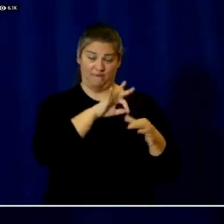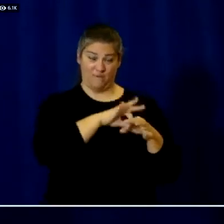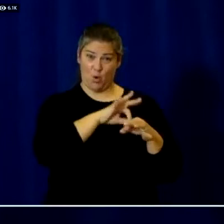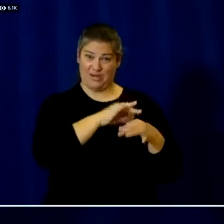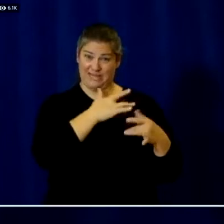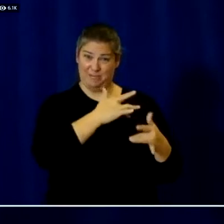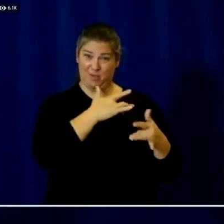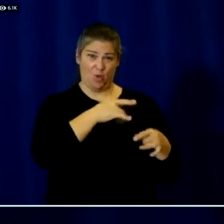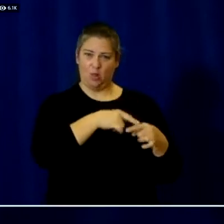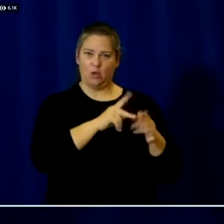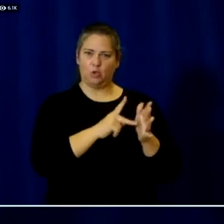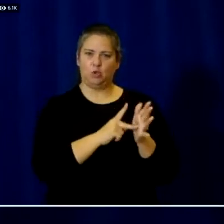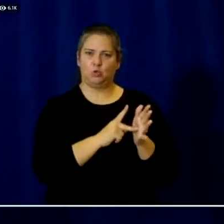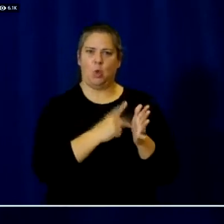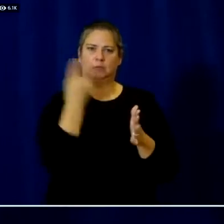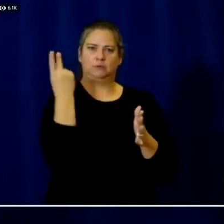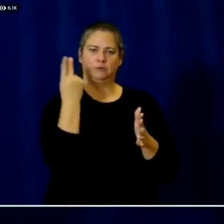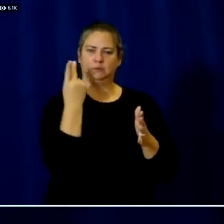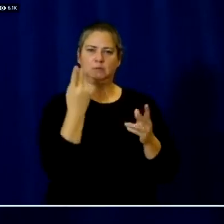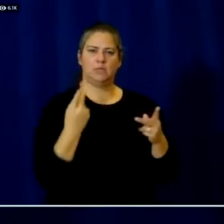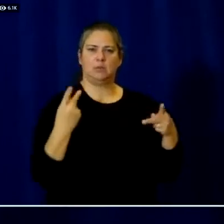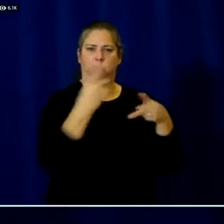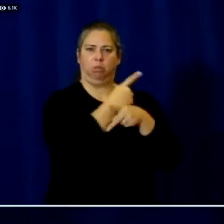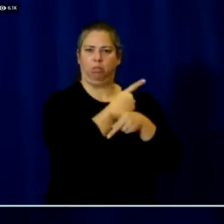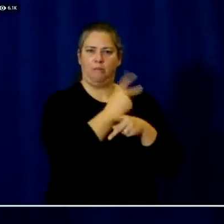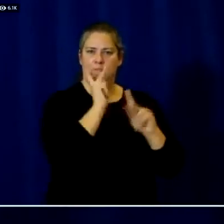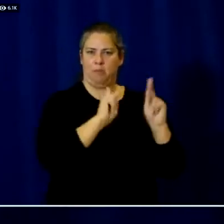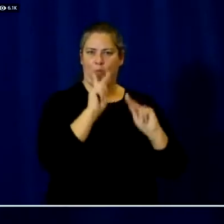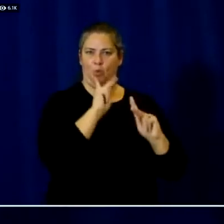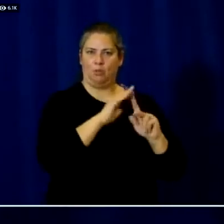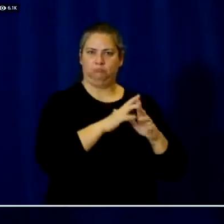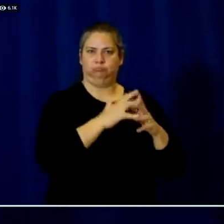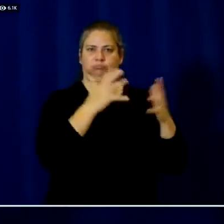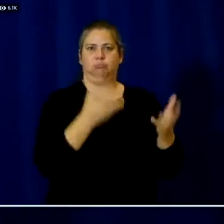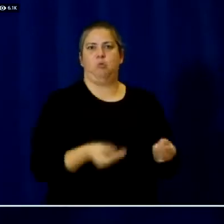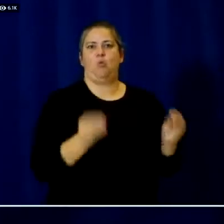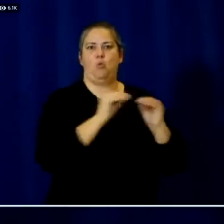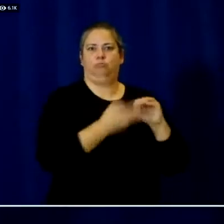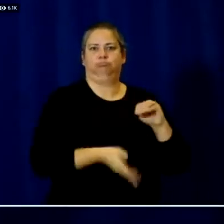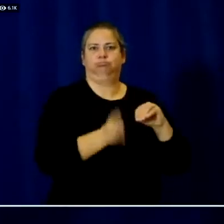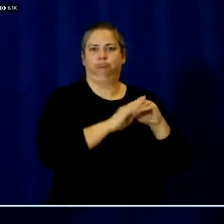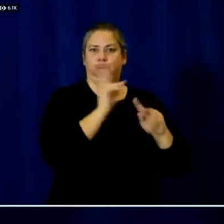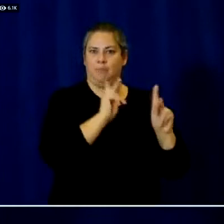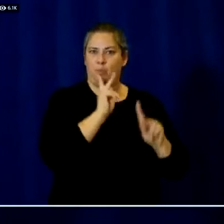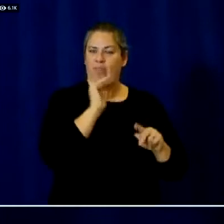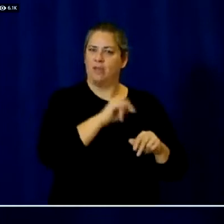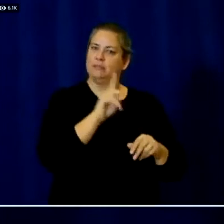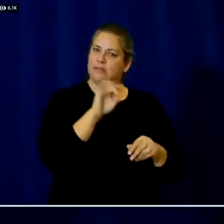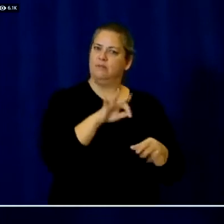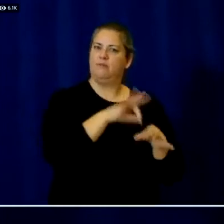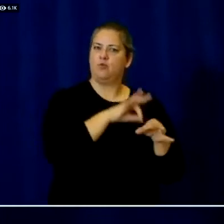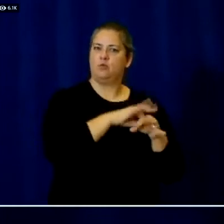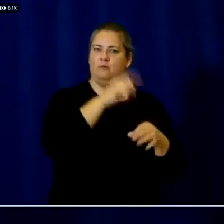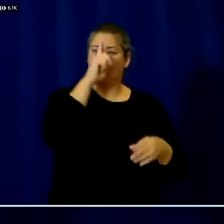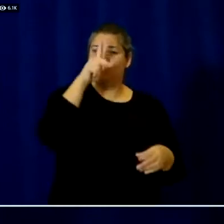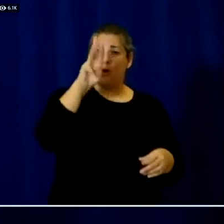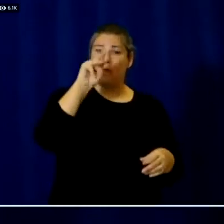we're right in the sweet spot, I think, to have a successful election and make sure each voter gets to exercise the choice in the way that he or she prefers.